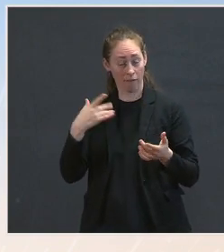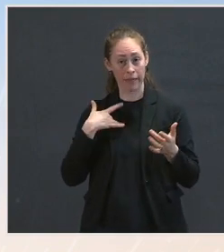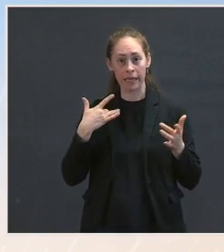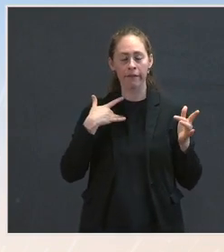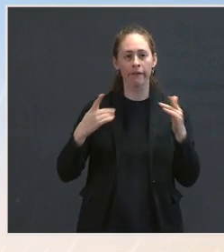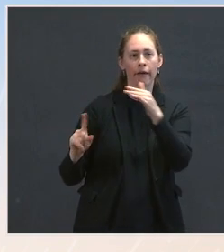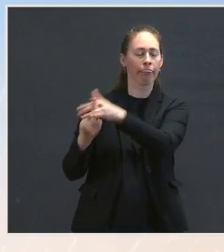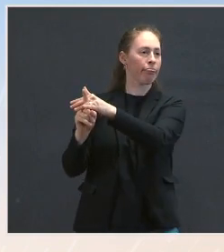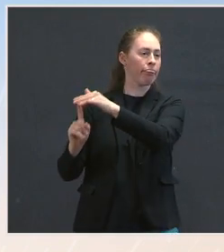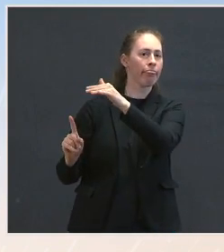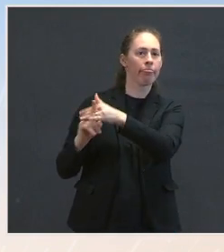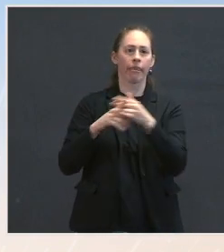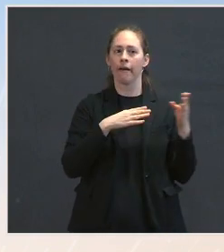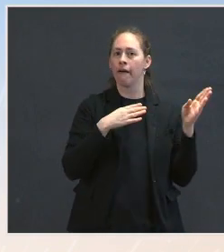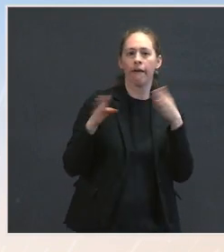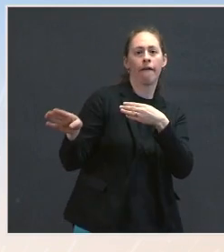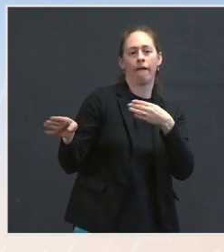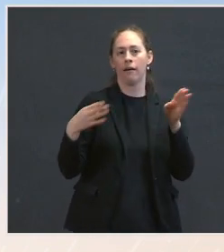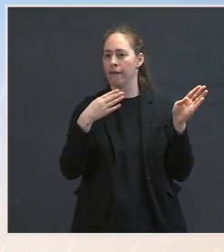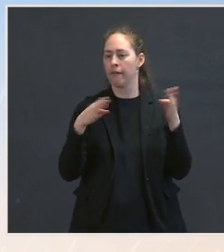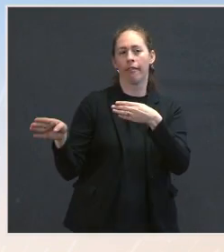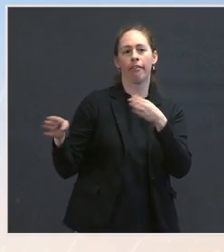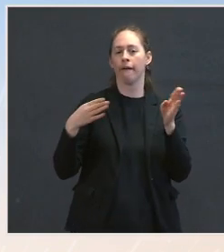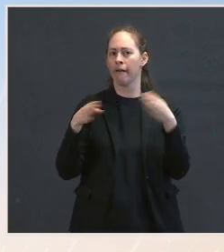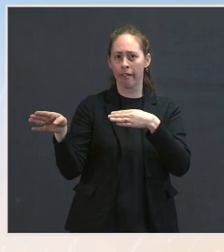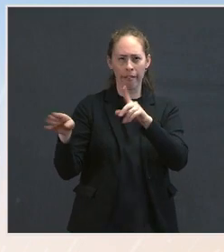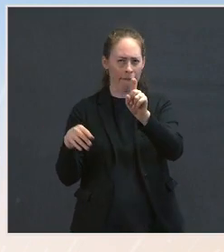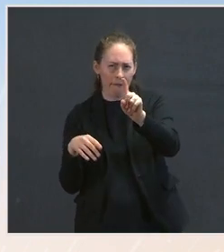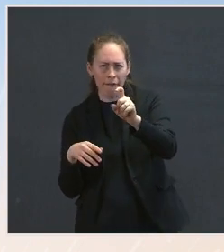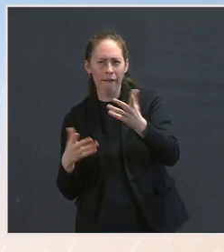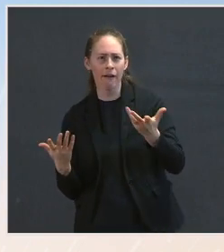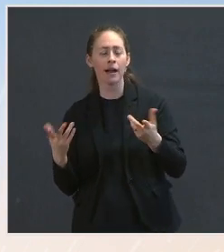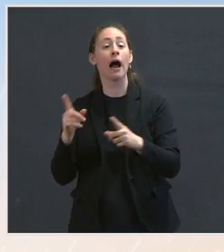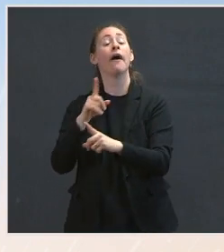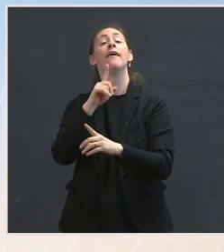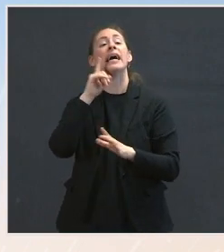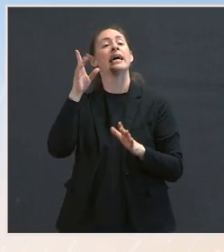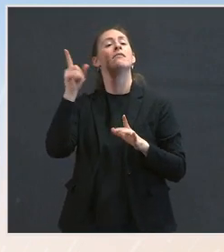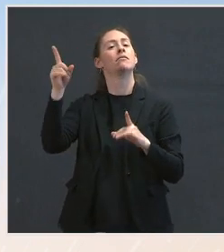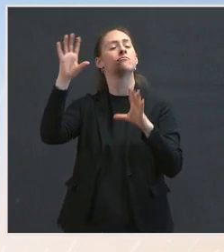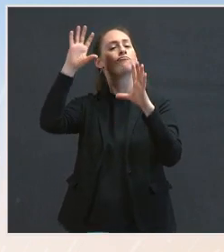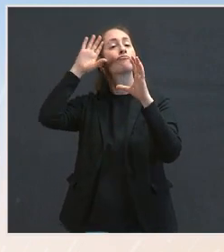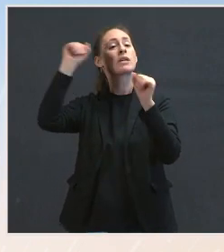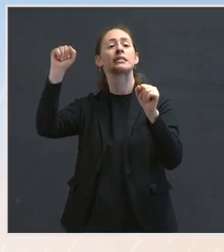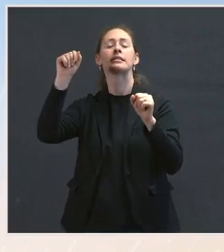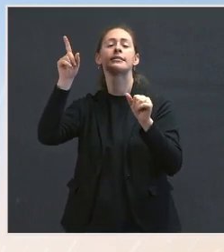Ms. Psaki: Well, let me first say that the President has been consistent in his position. When a person comes forward,